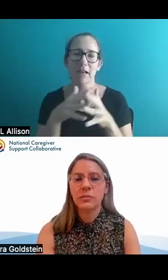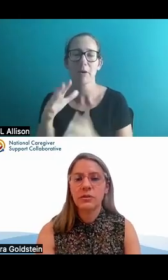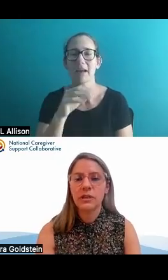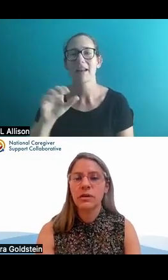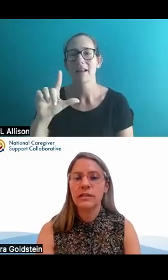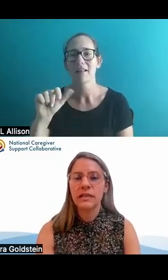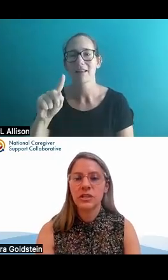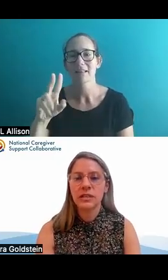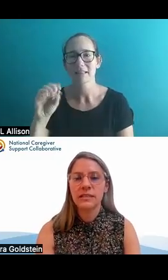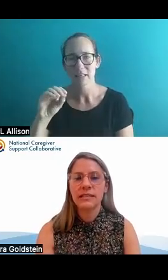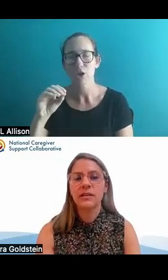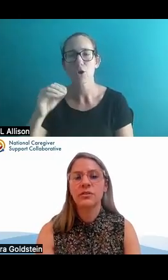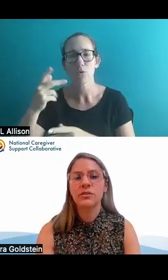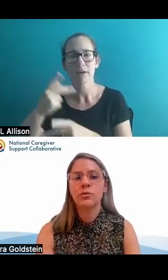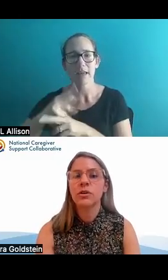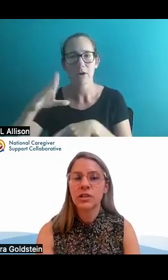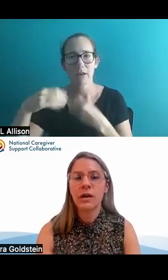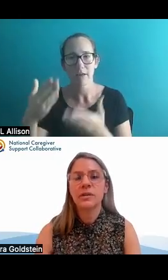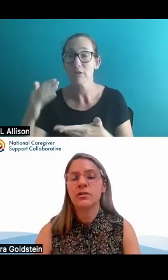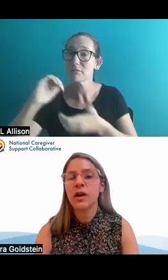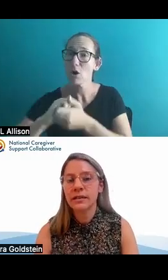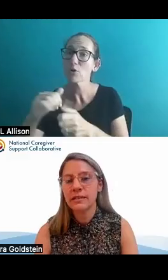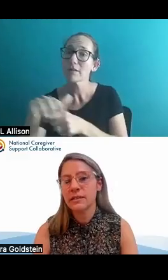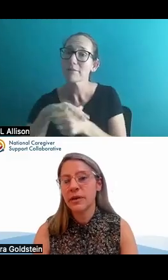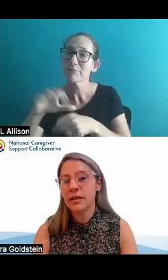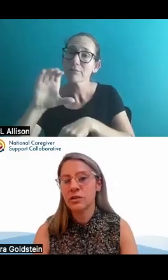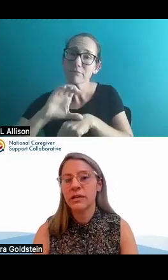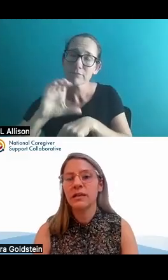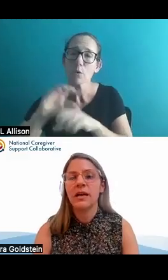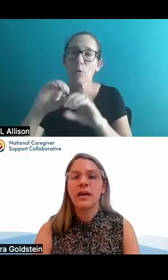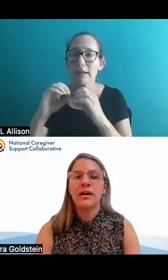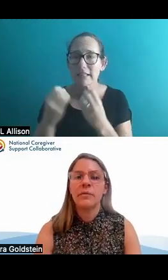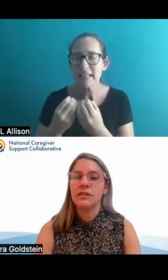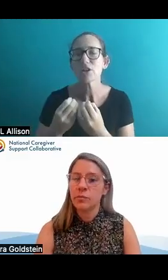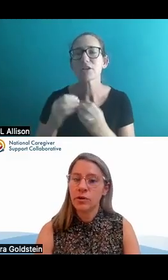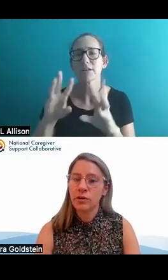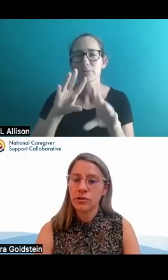community organizations and includes workshops on chronic disease management and support groups